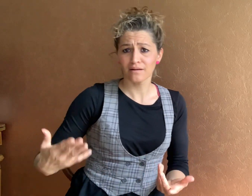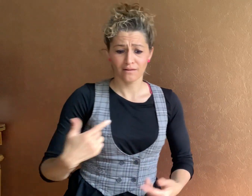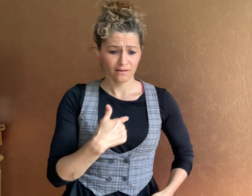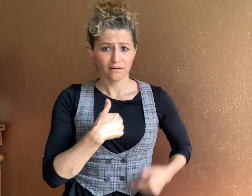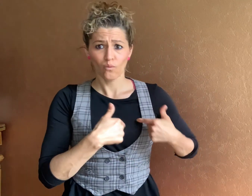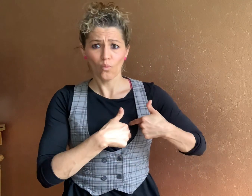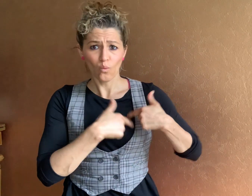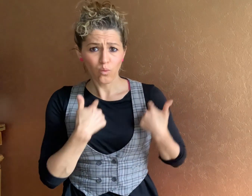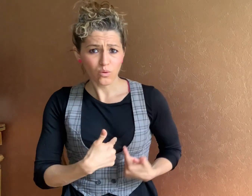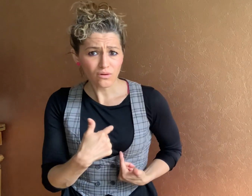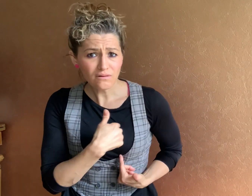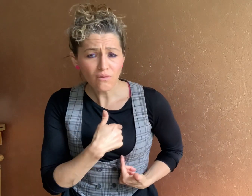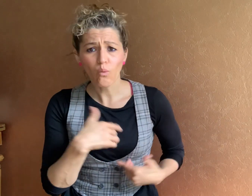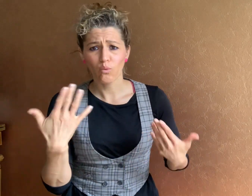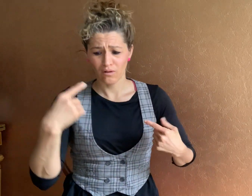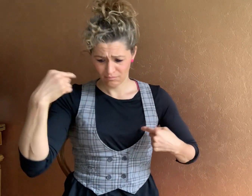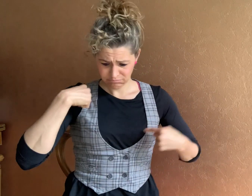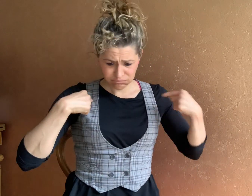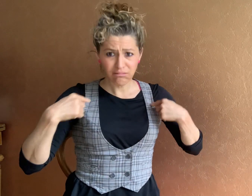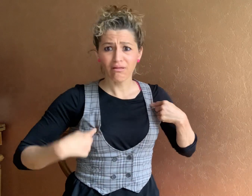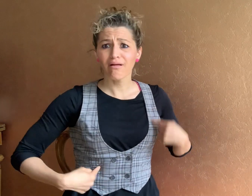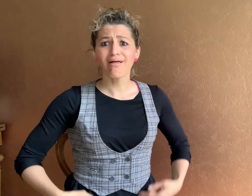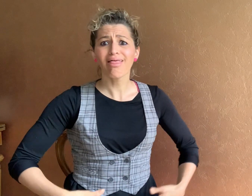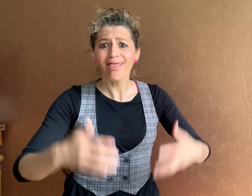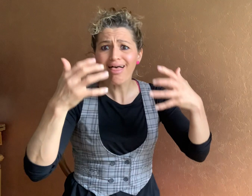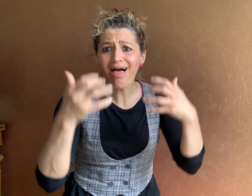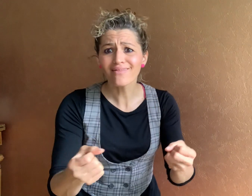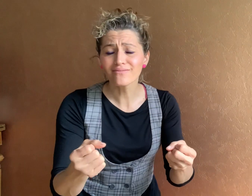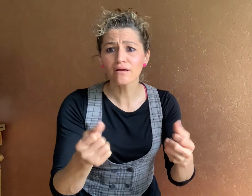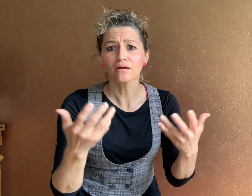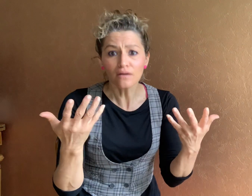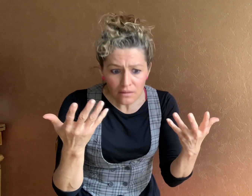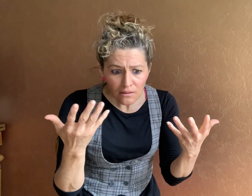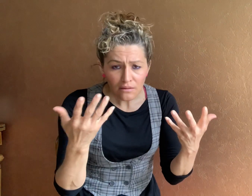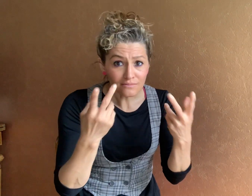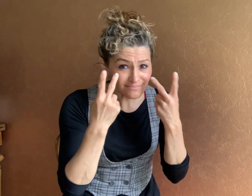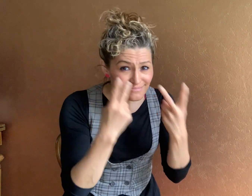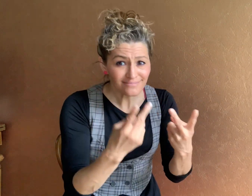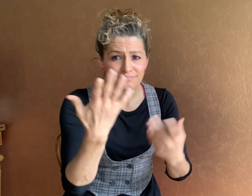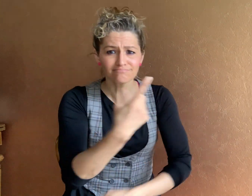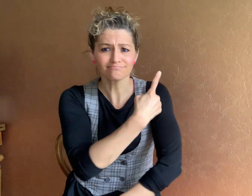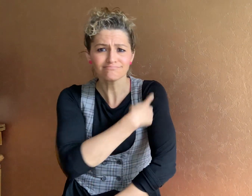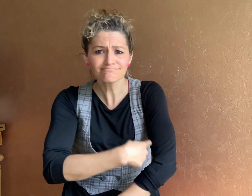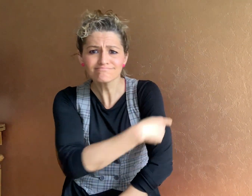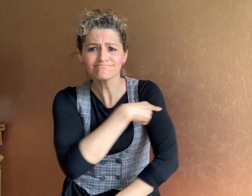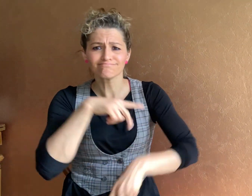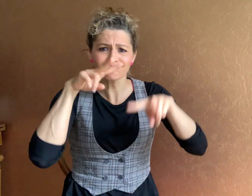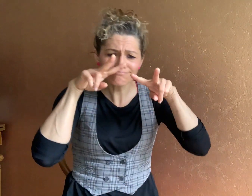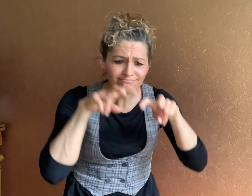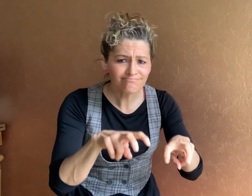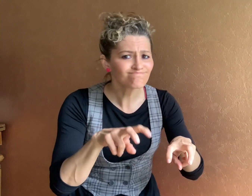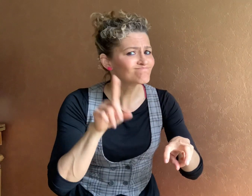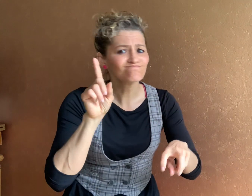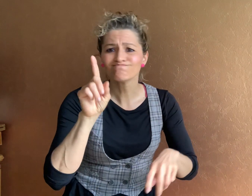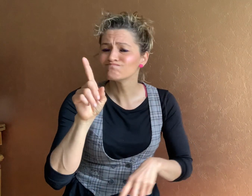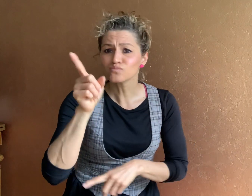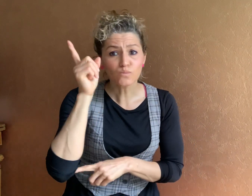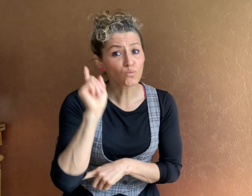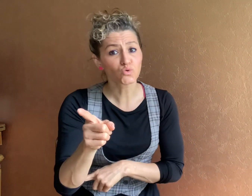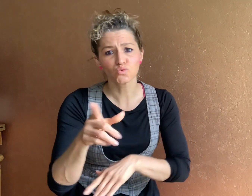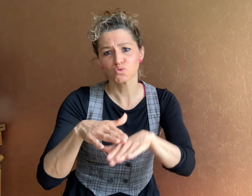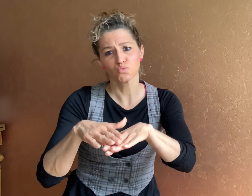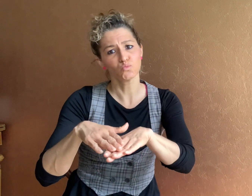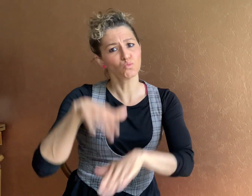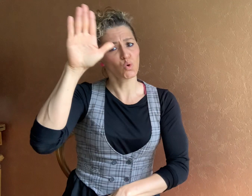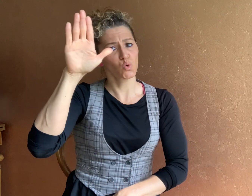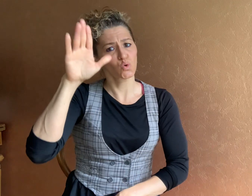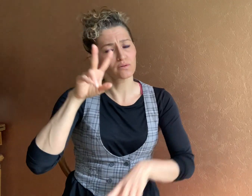As far as medicine goes, more research is needed to determine